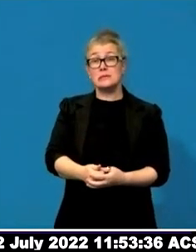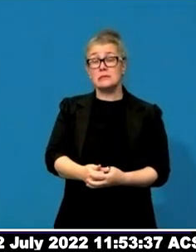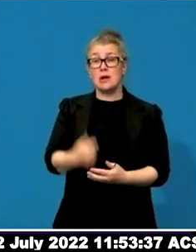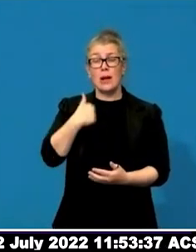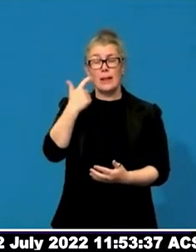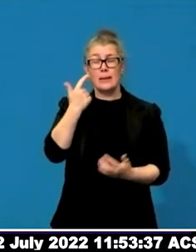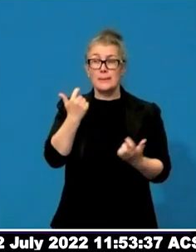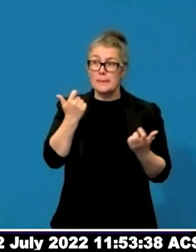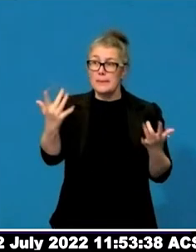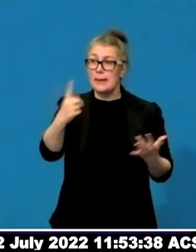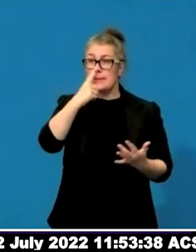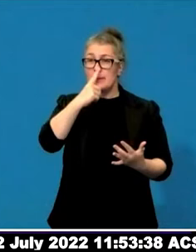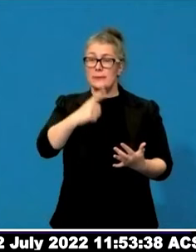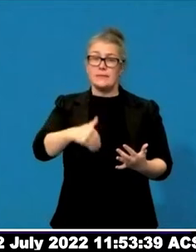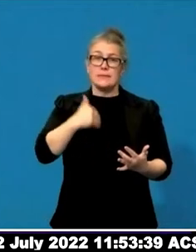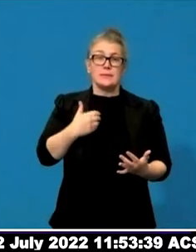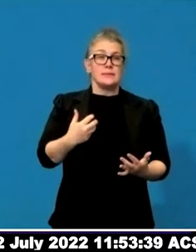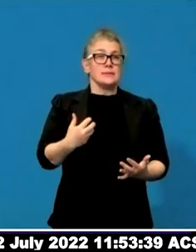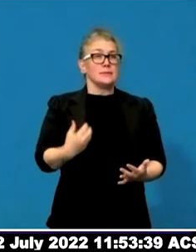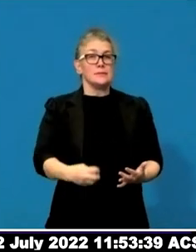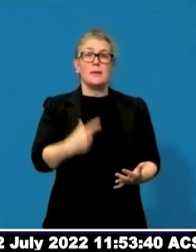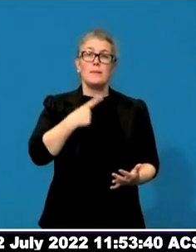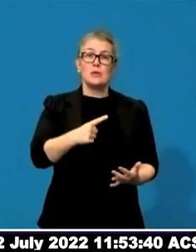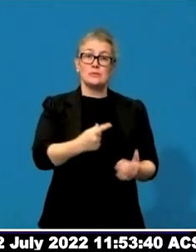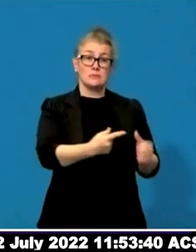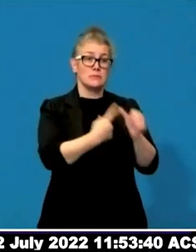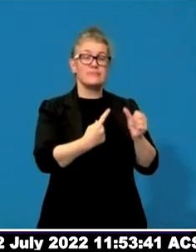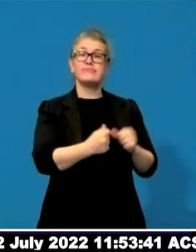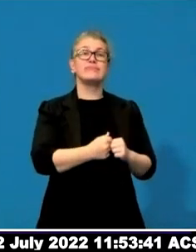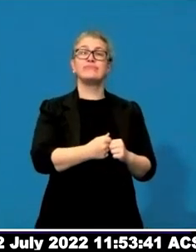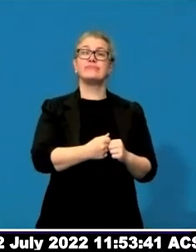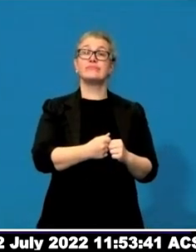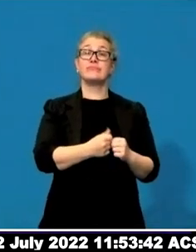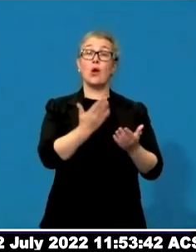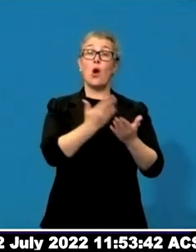because the response that you're given is, "But that's not the name on the file."